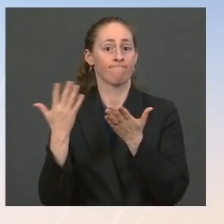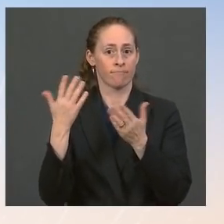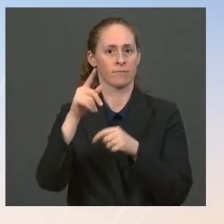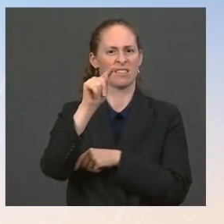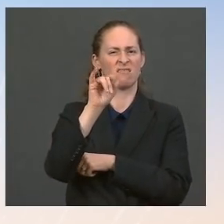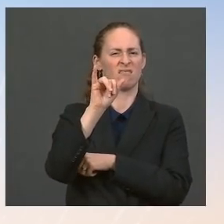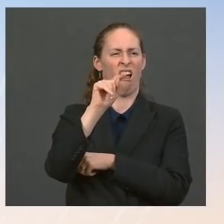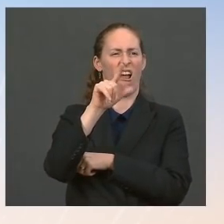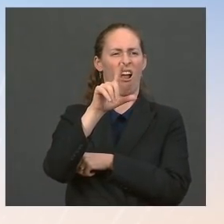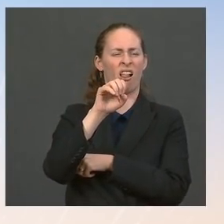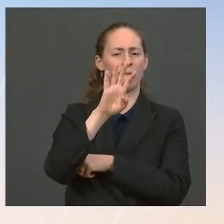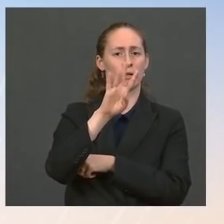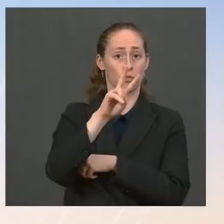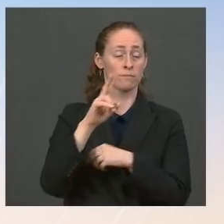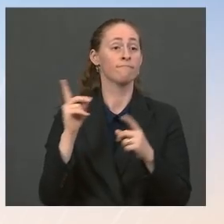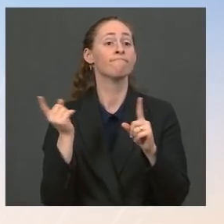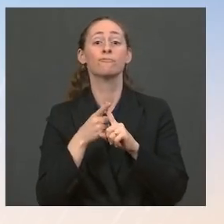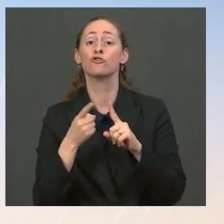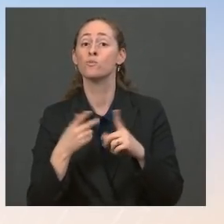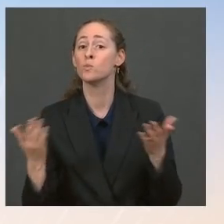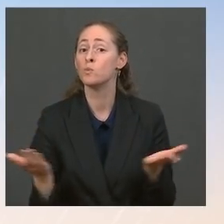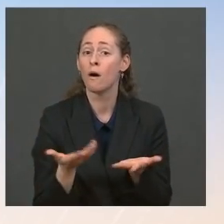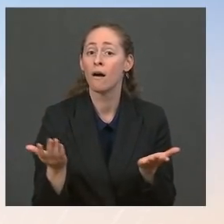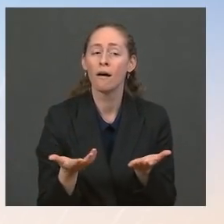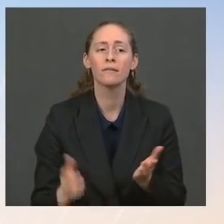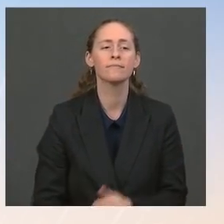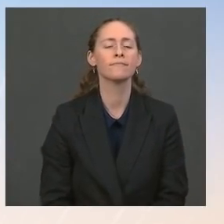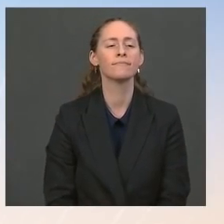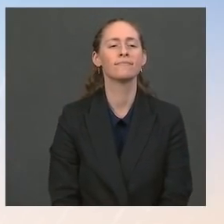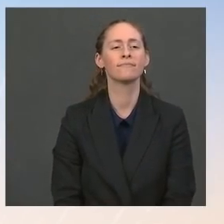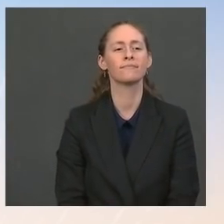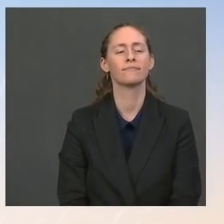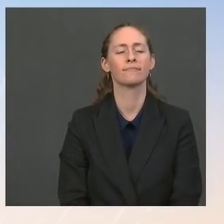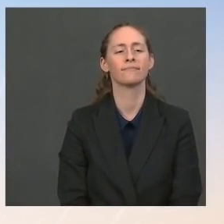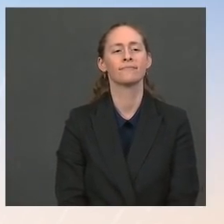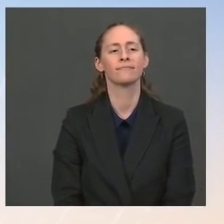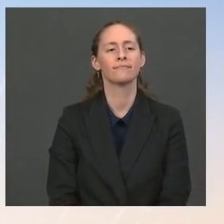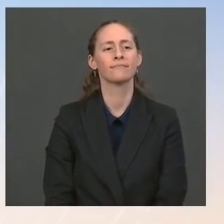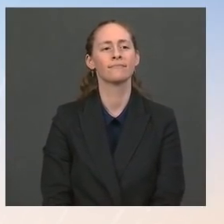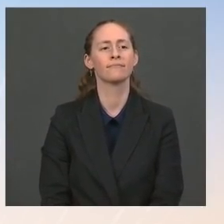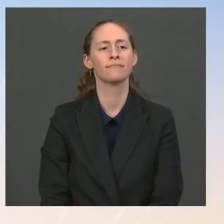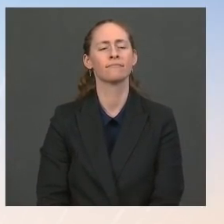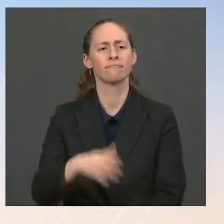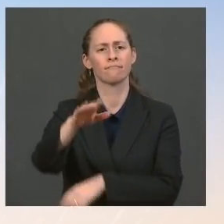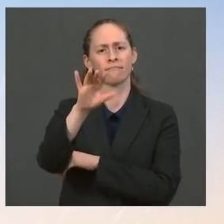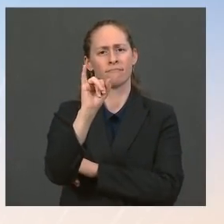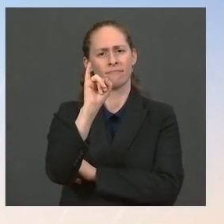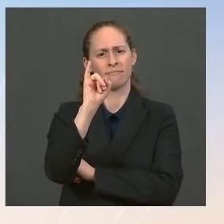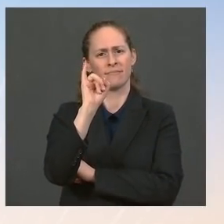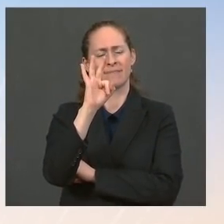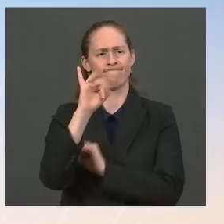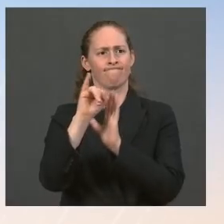Number one is if an individual has an acute vulnerability,